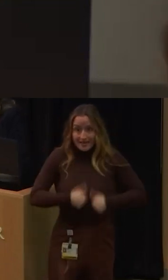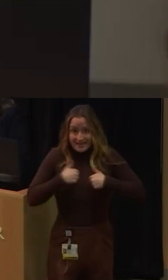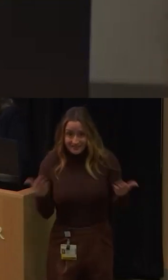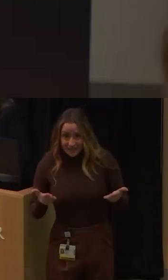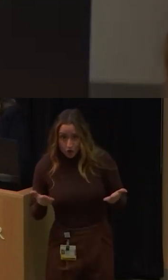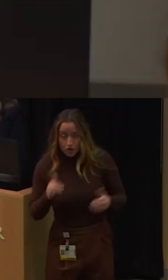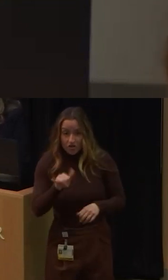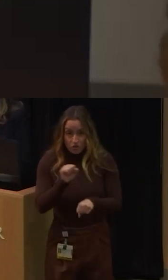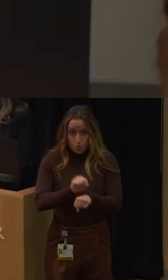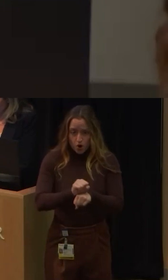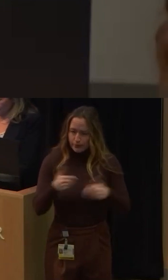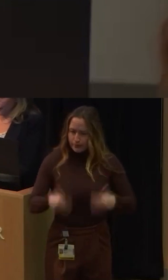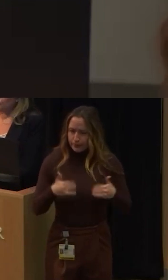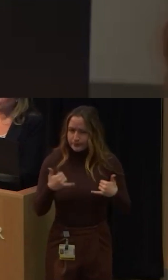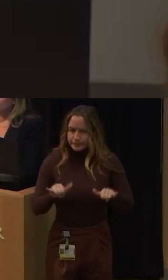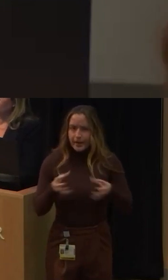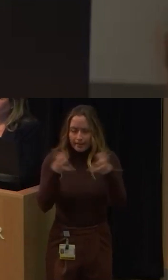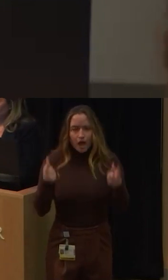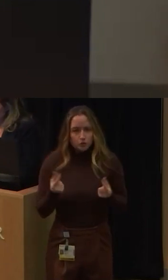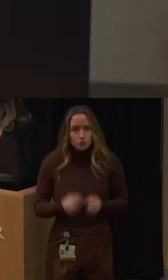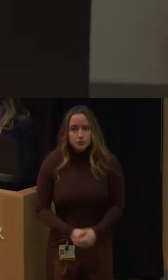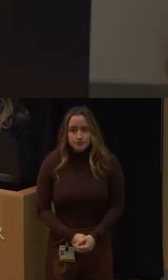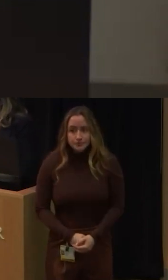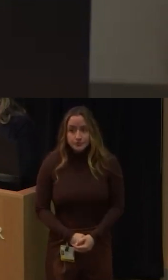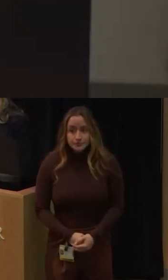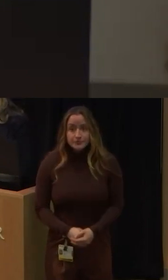and so we seek answers today, and we seek to find solutions